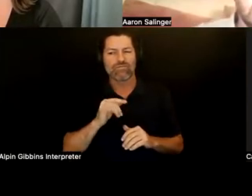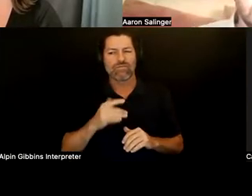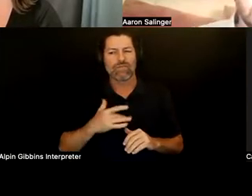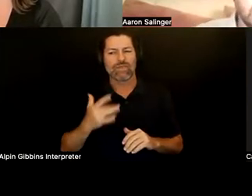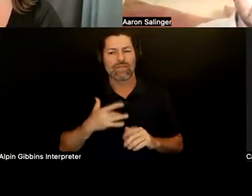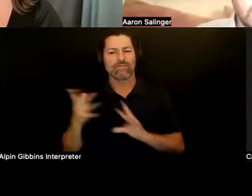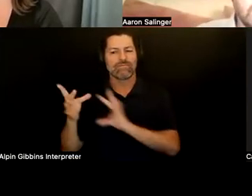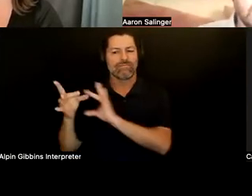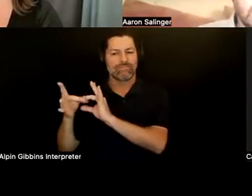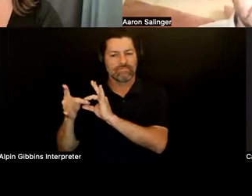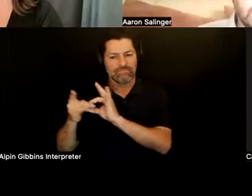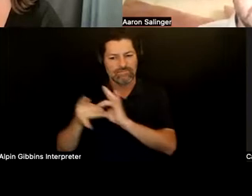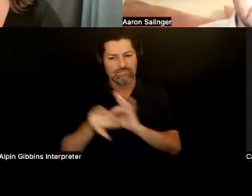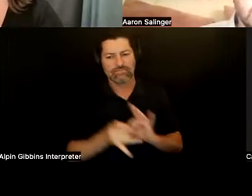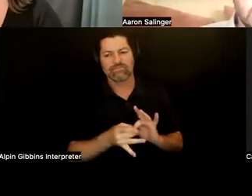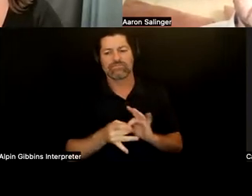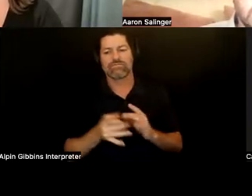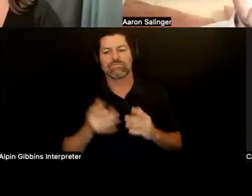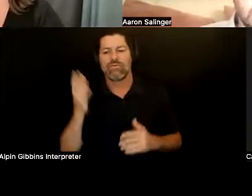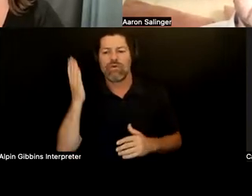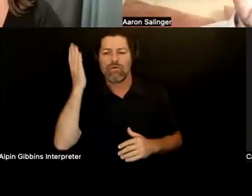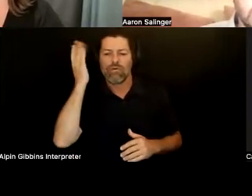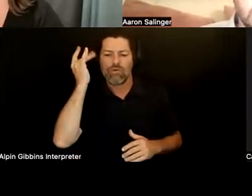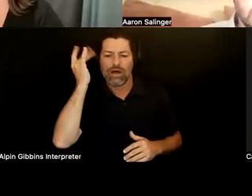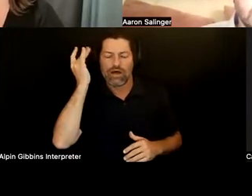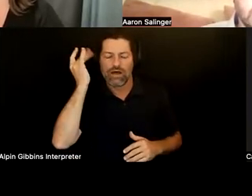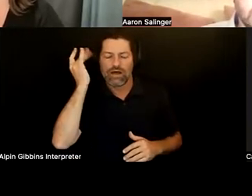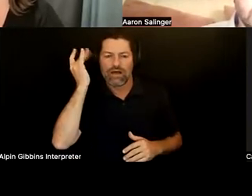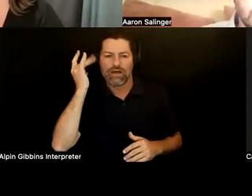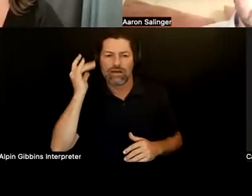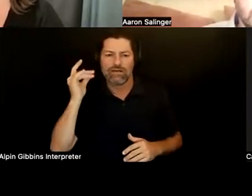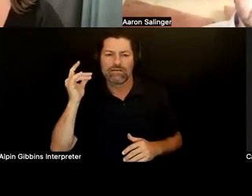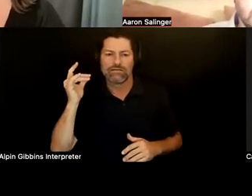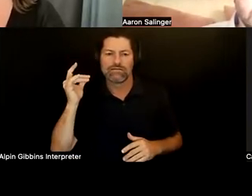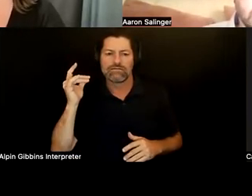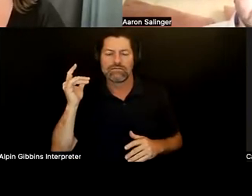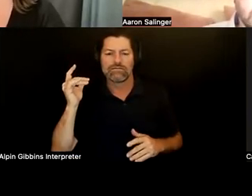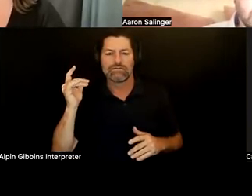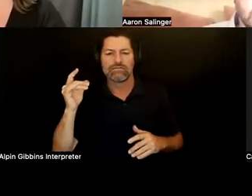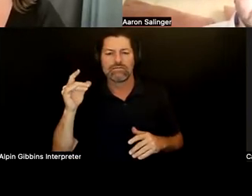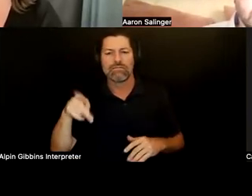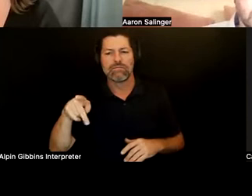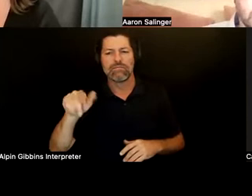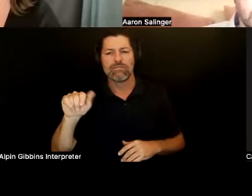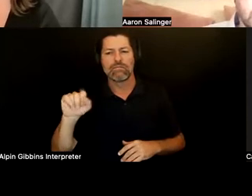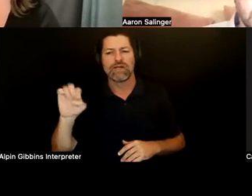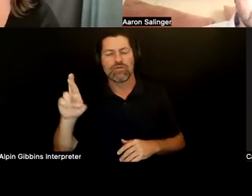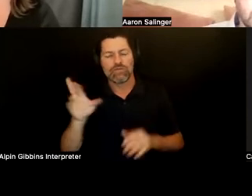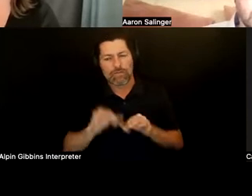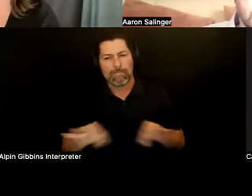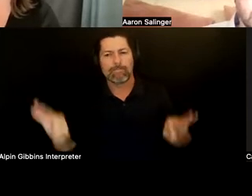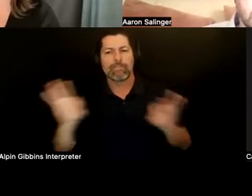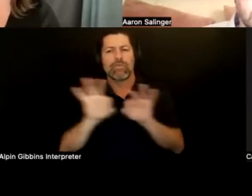19:46:54 The reason that Passover is such a resident holiday for modern Jews today,